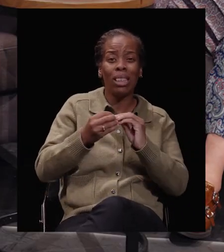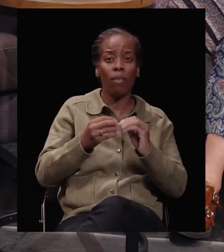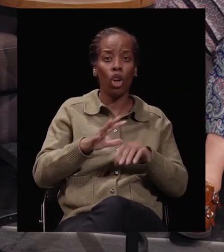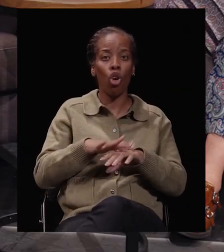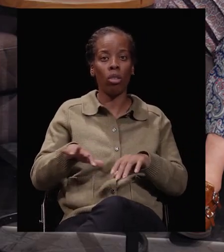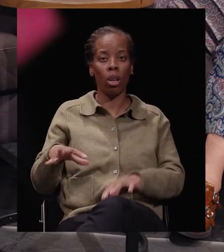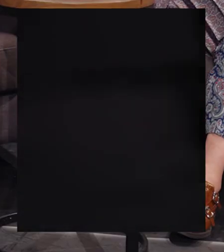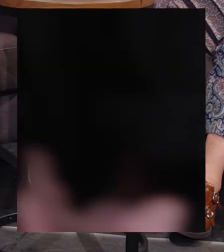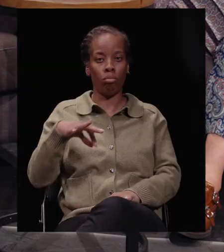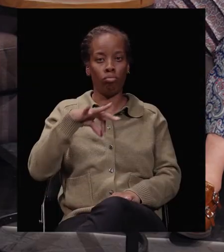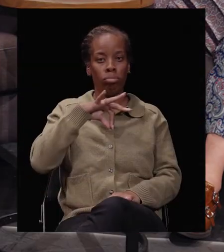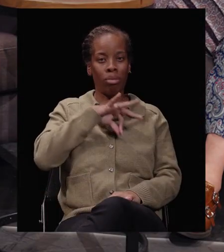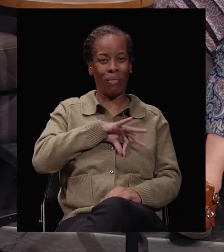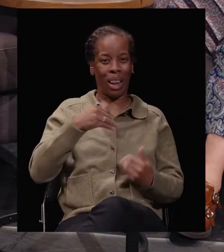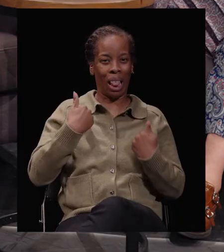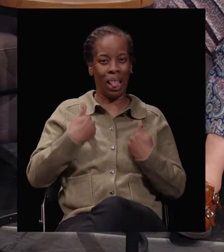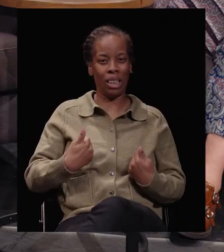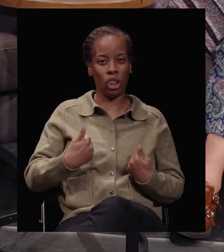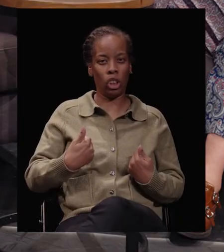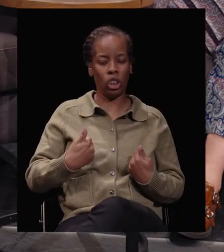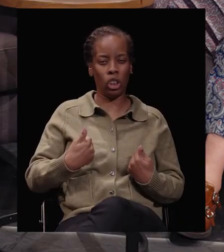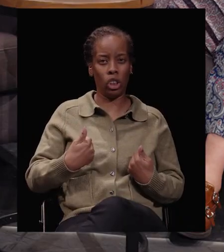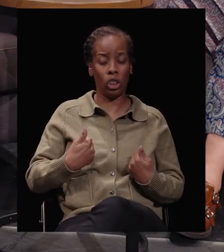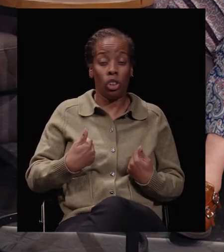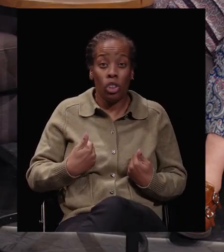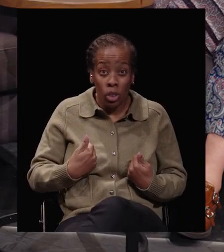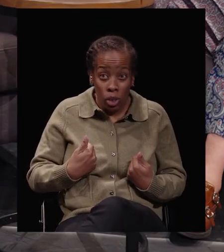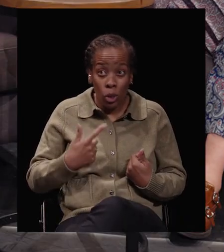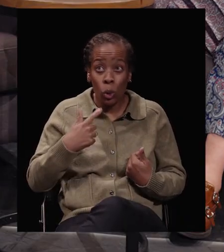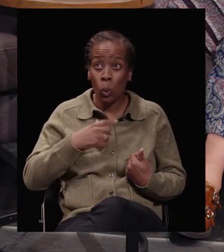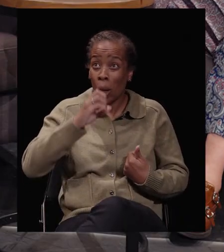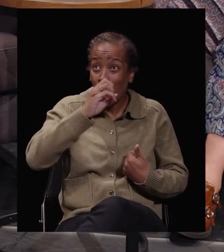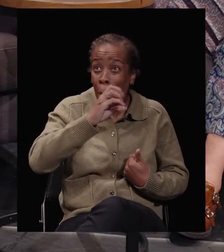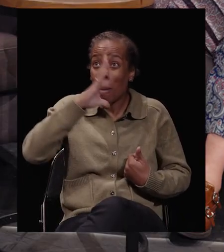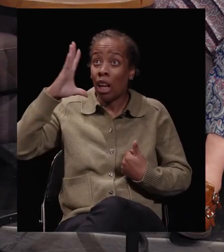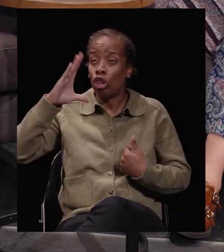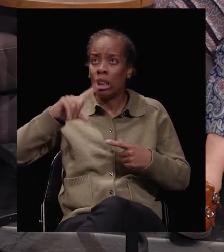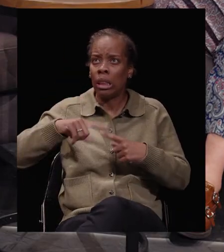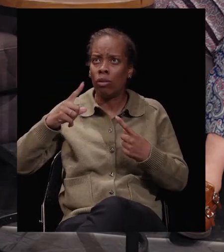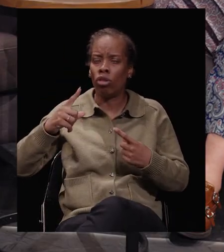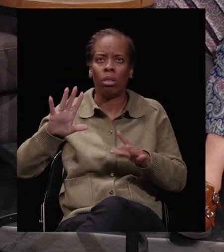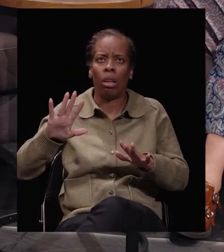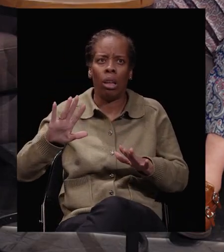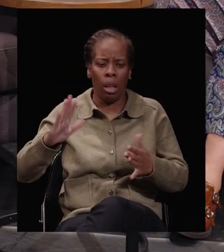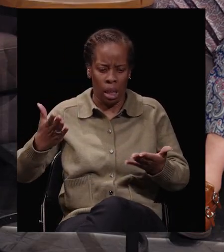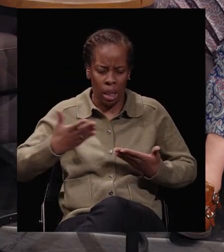And it's a function of privilege even to be able to imagine different ways of living. You know, like this is stuff, it's so basic.